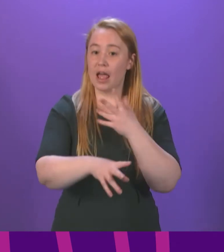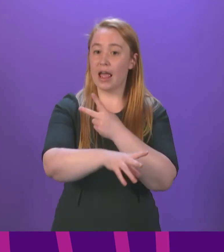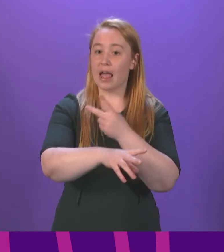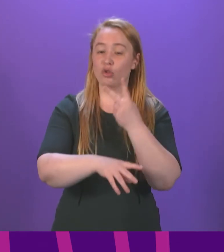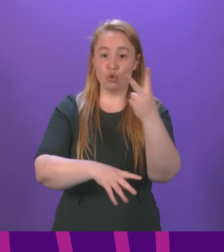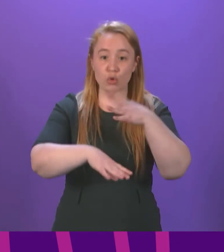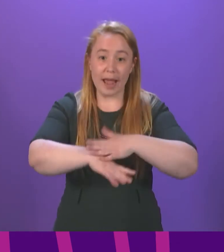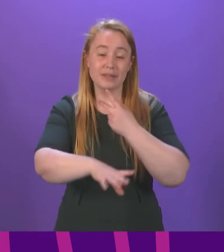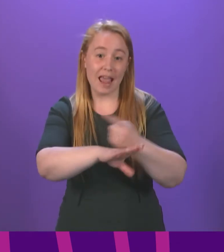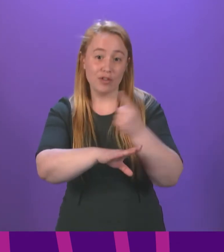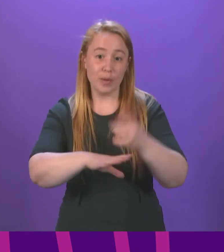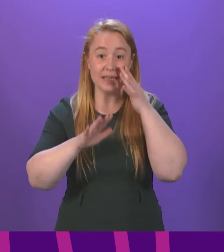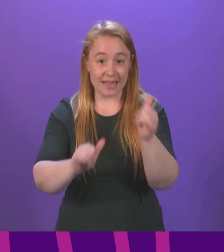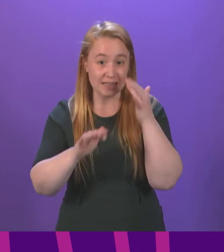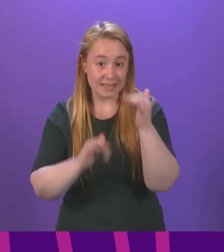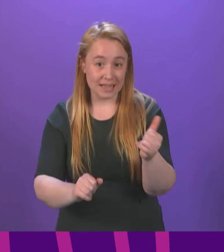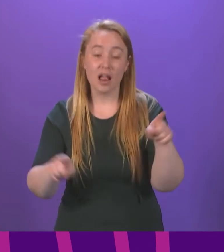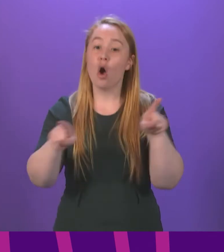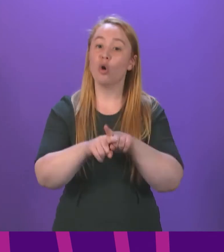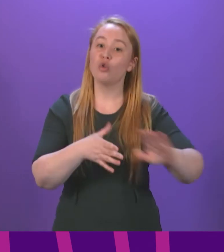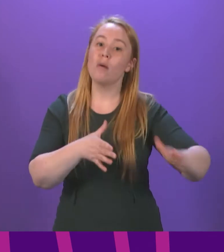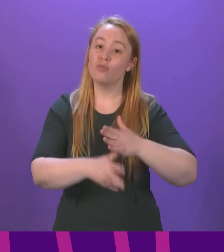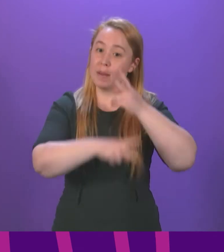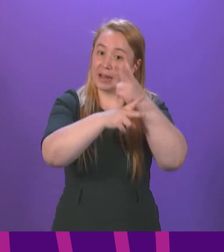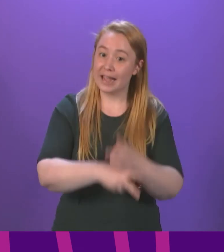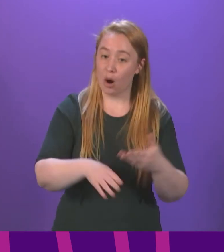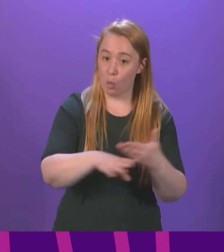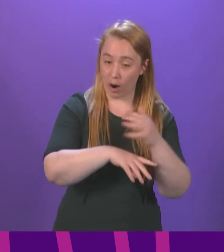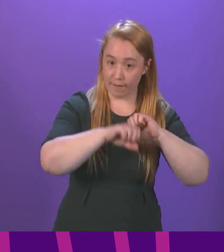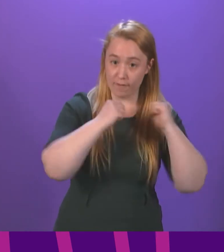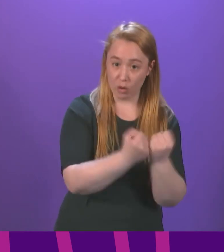The extension of testing to our primary care workforce—including our general practitioners,